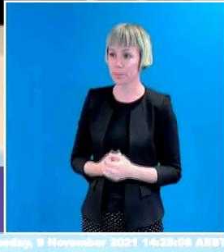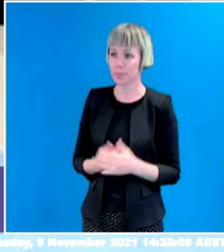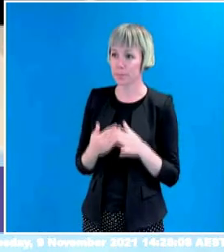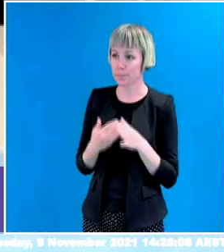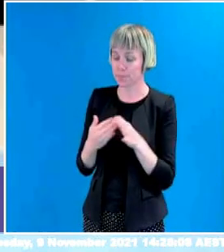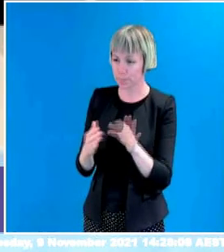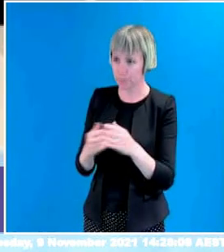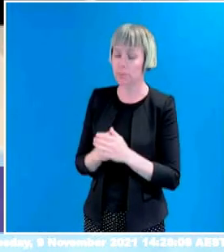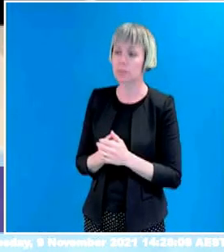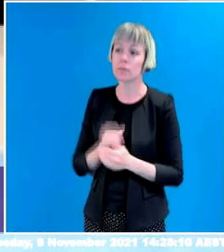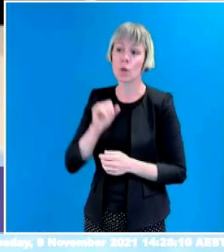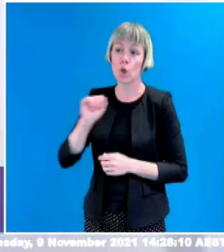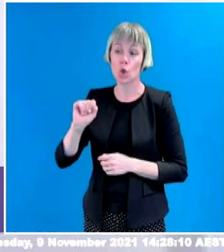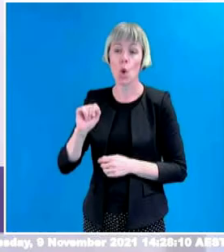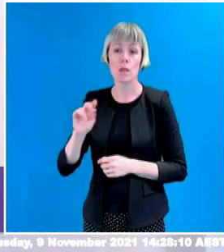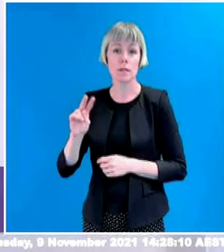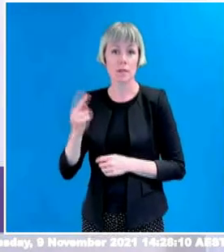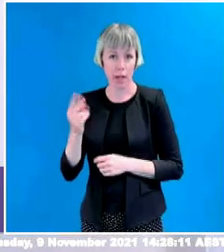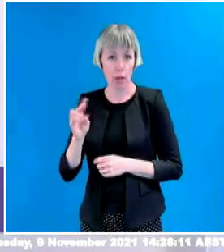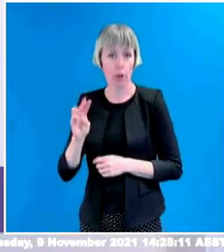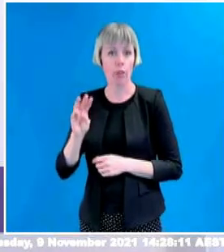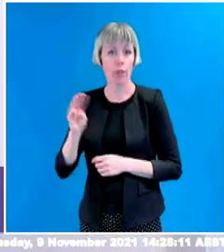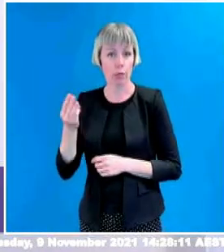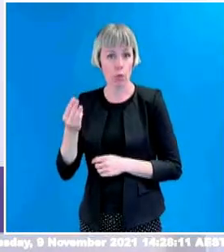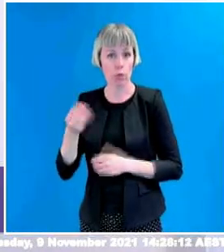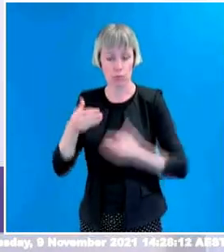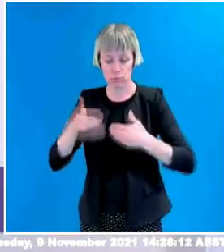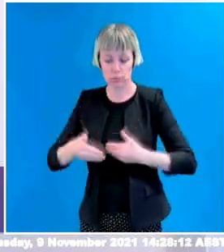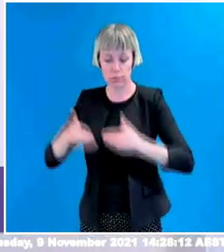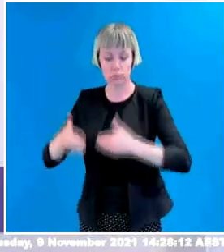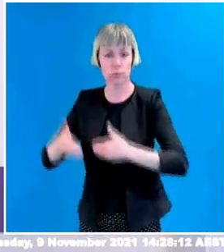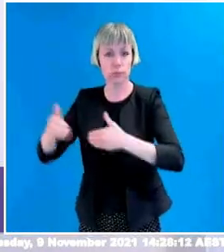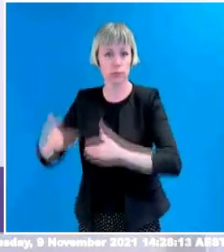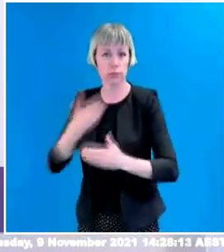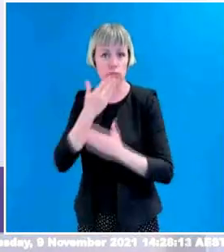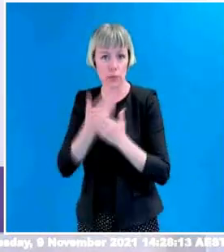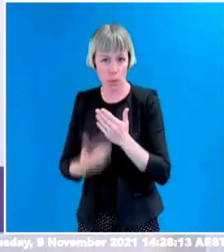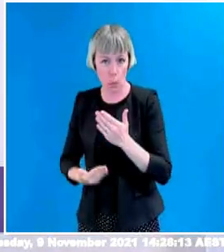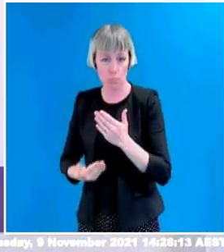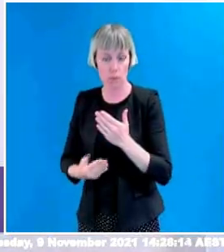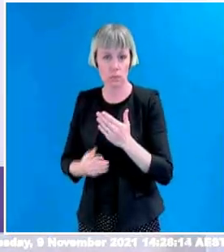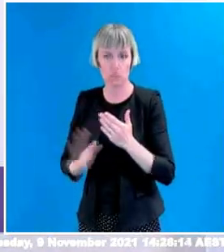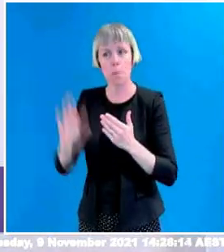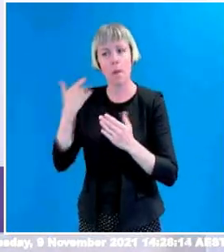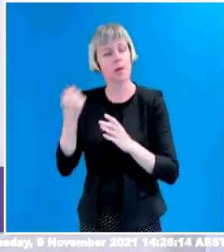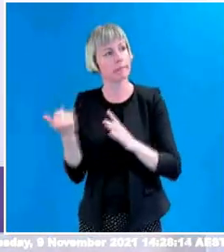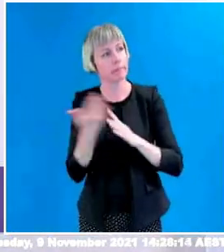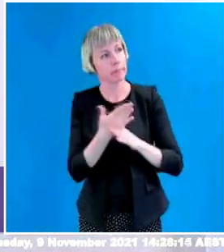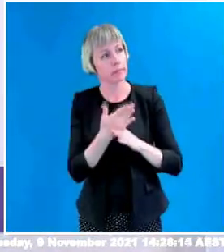you provided to the Royal Commission with the November paper, at paragraph 15